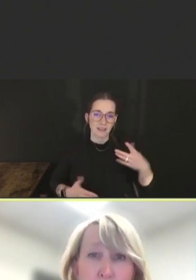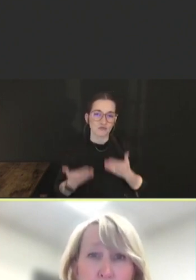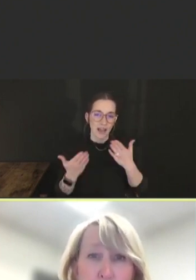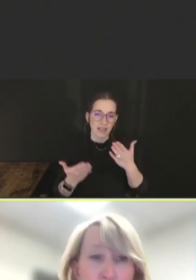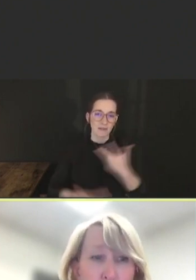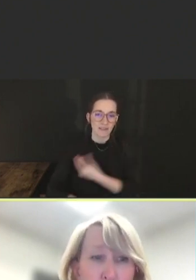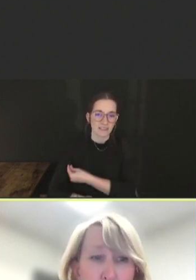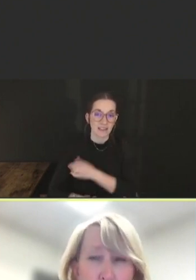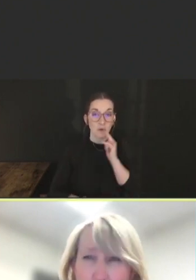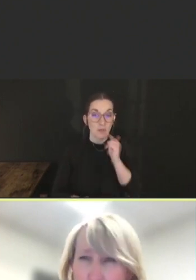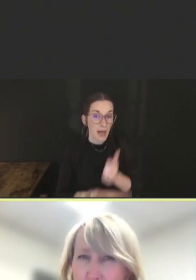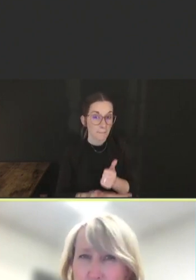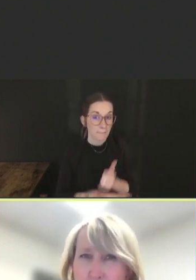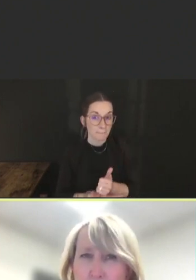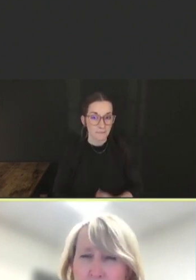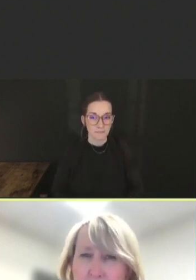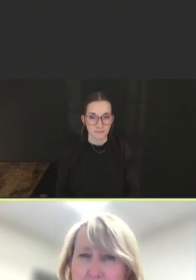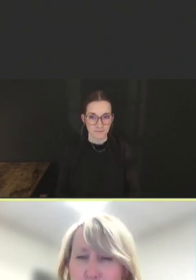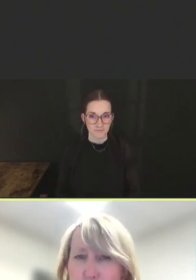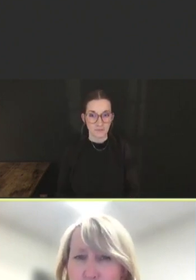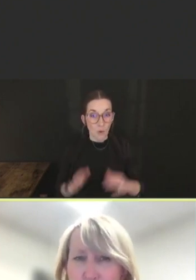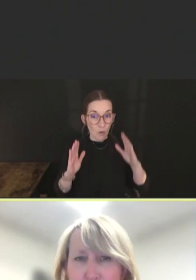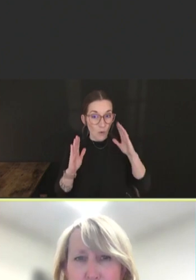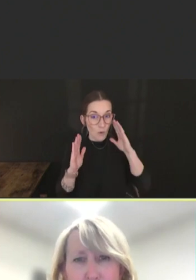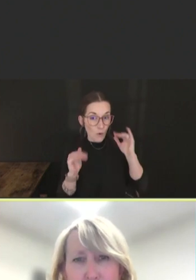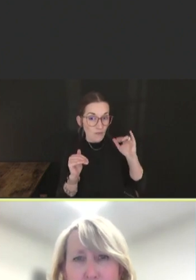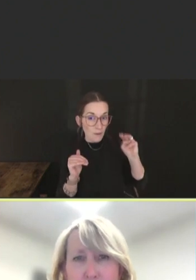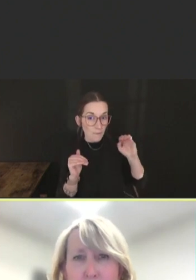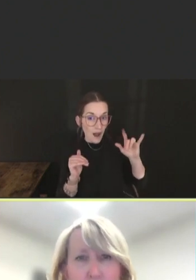Hopefully, Molly, that answers your question.